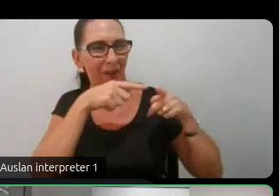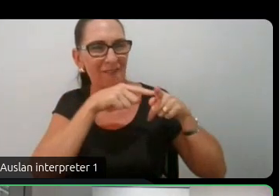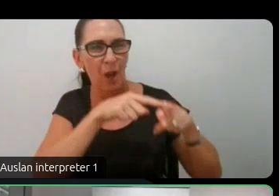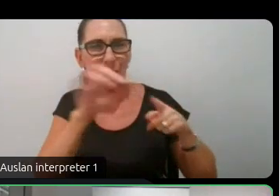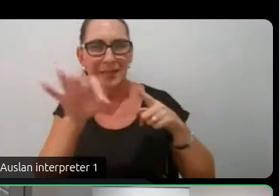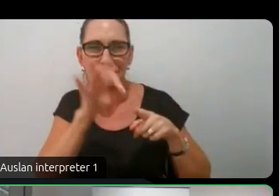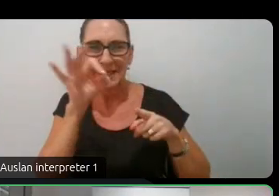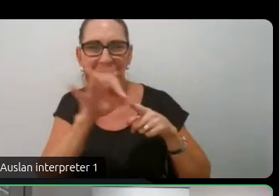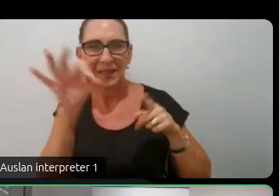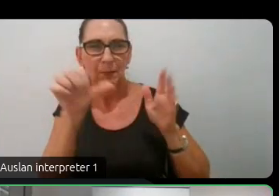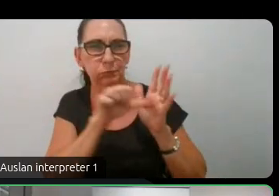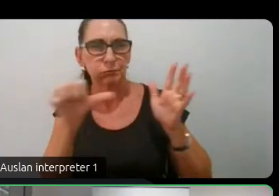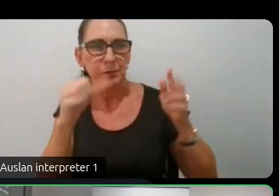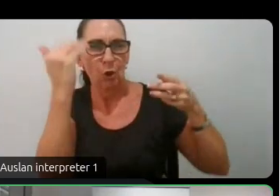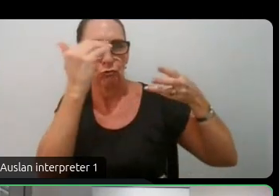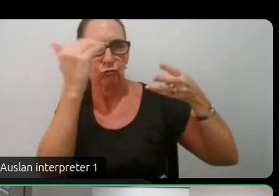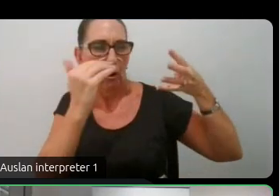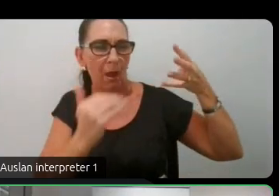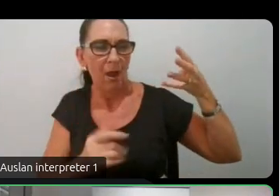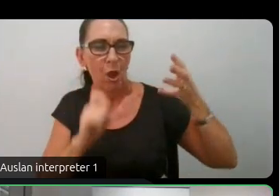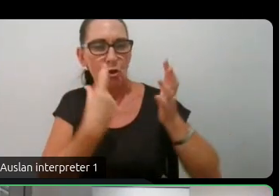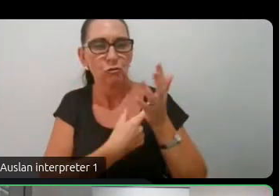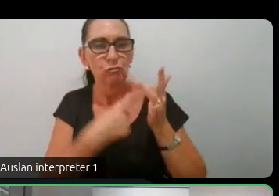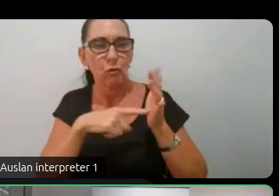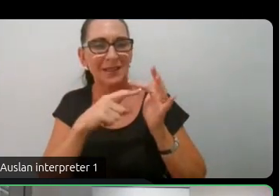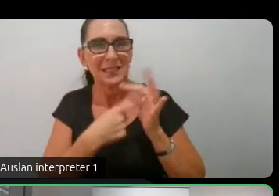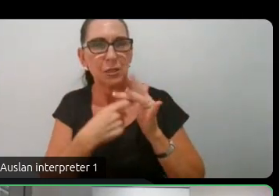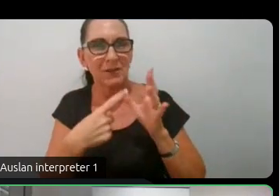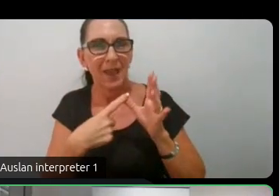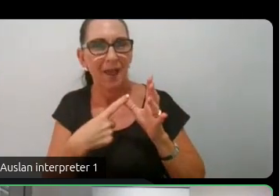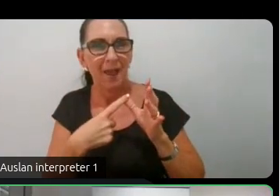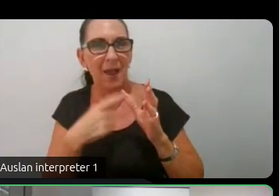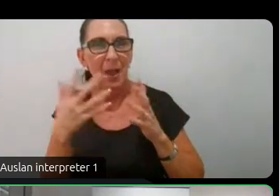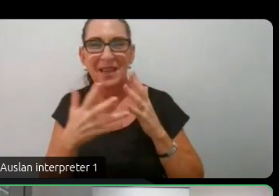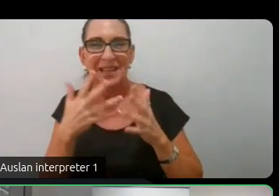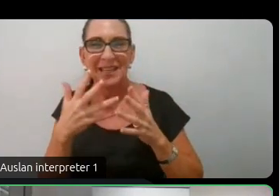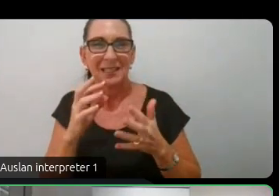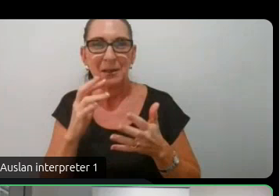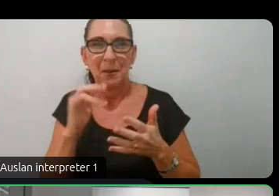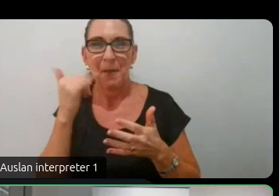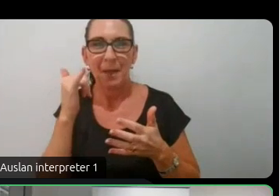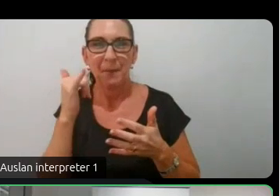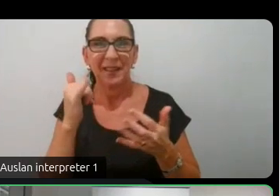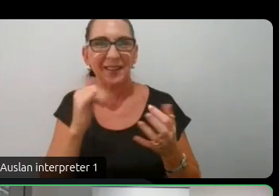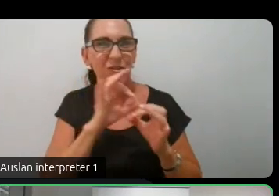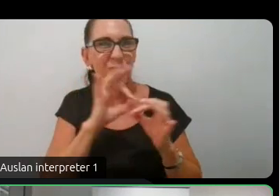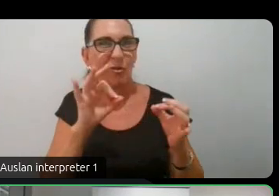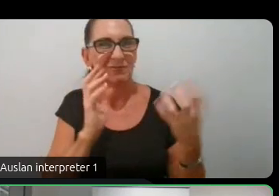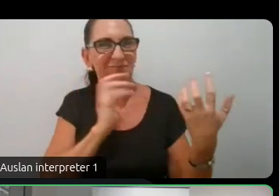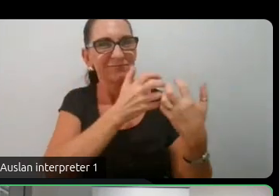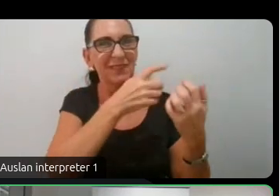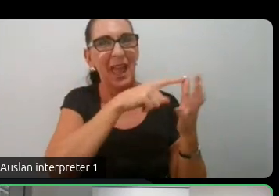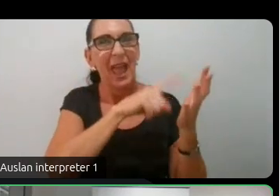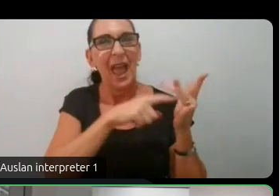may not align with um how assessments happen in like allied health field or clinical or otherwise.